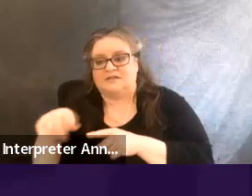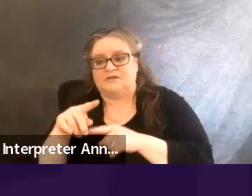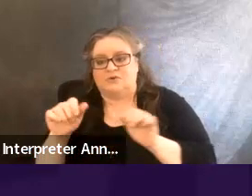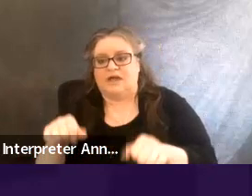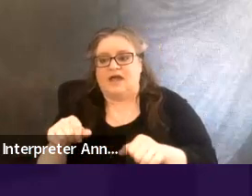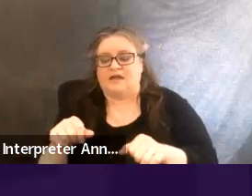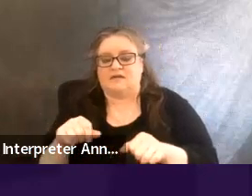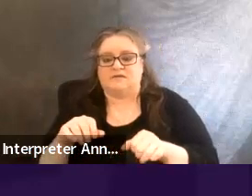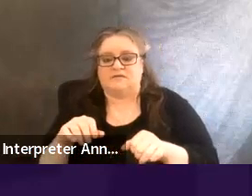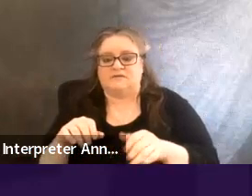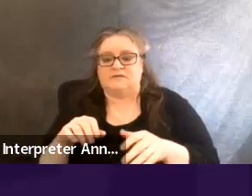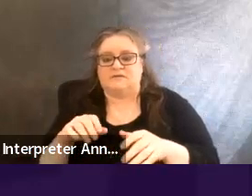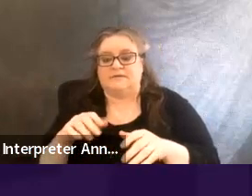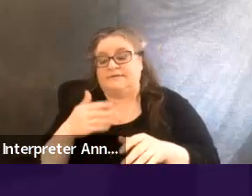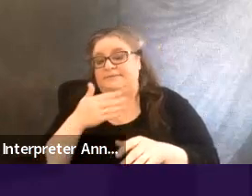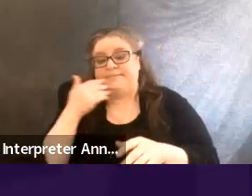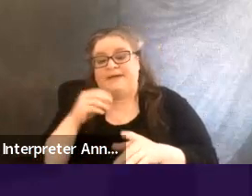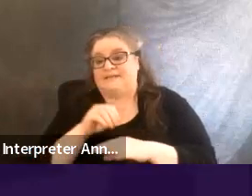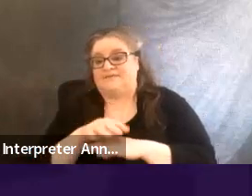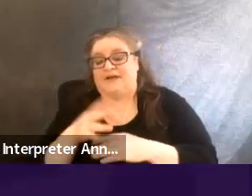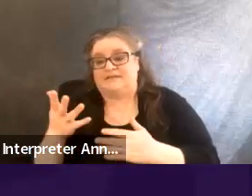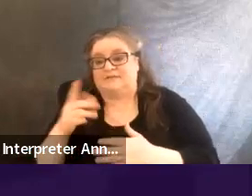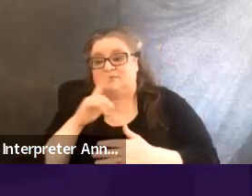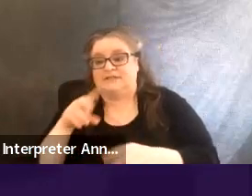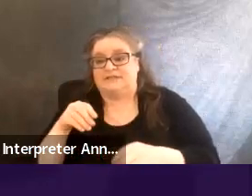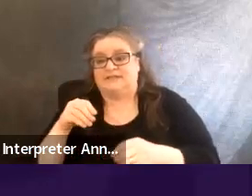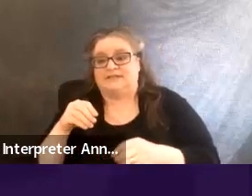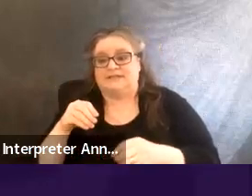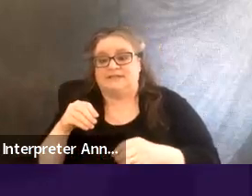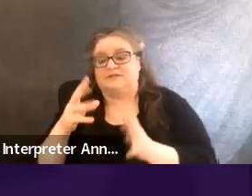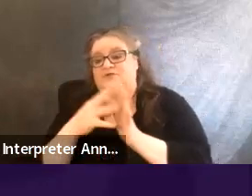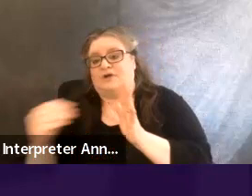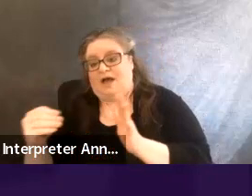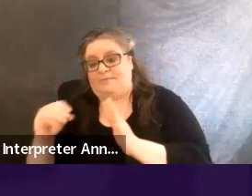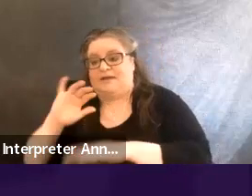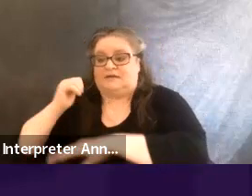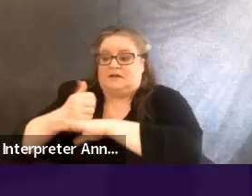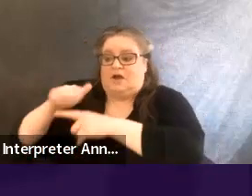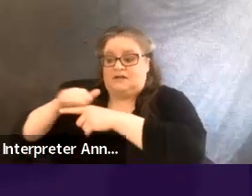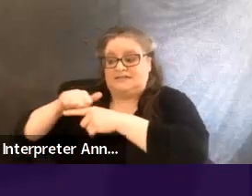the best advice I can give is to copy it on a staging website or clone it.